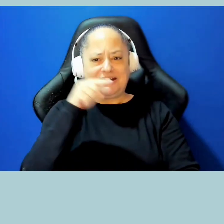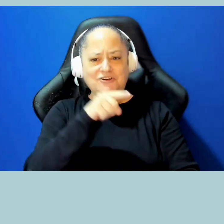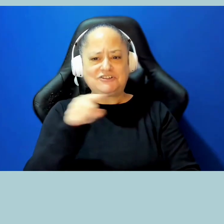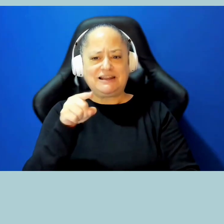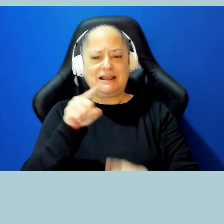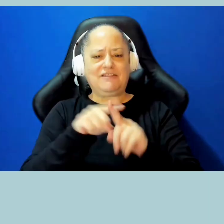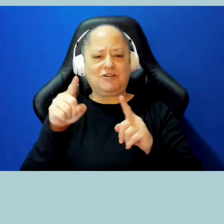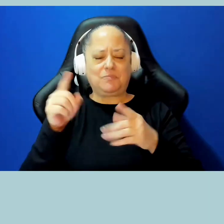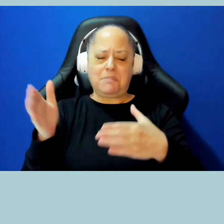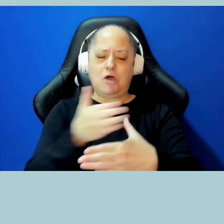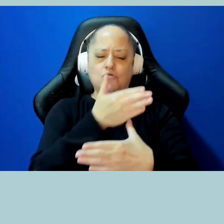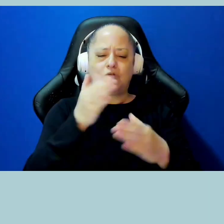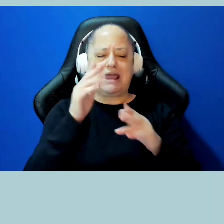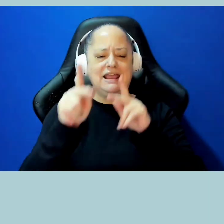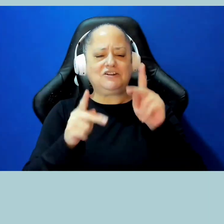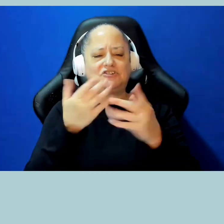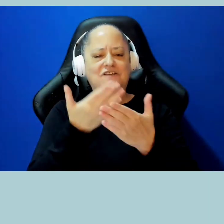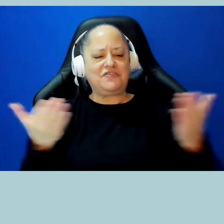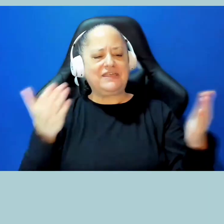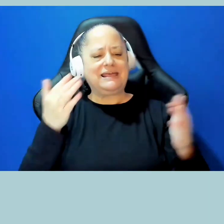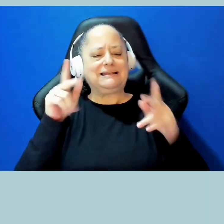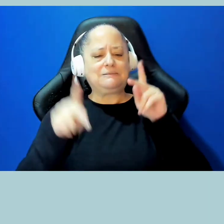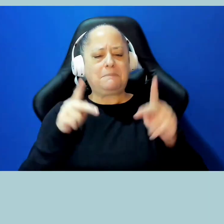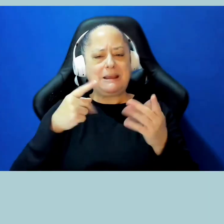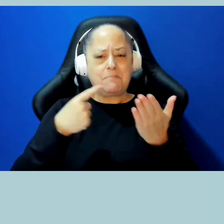range of things that people talk about um even things